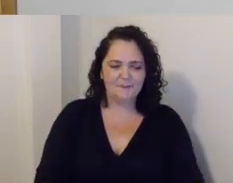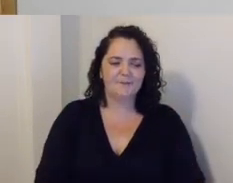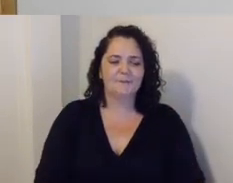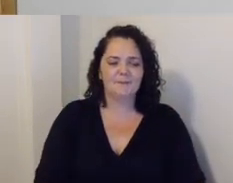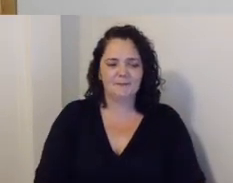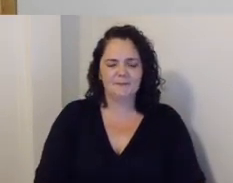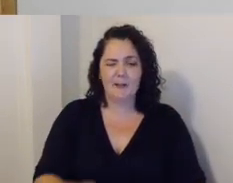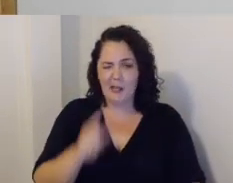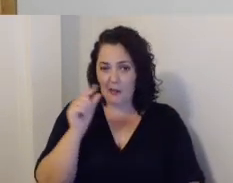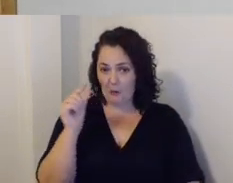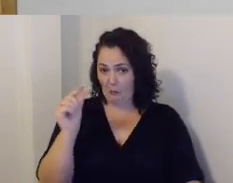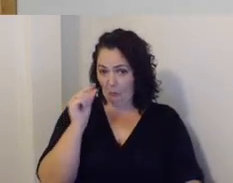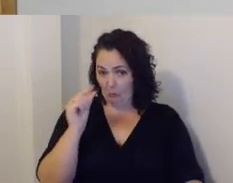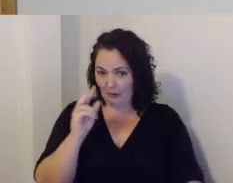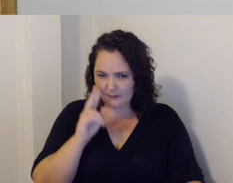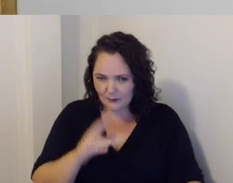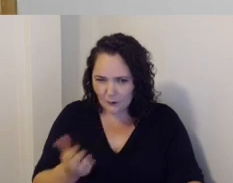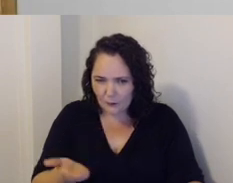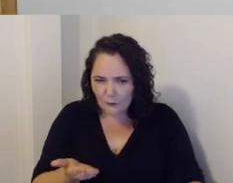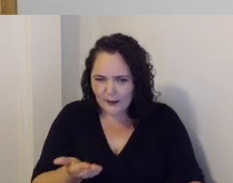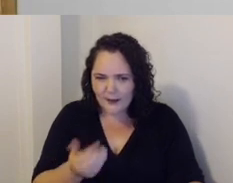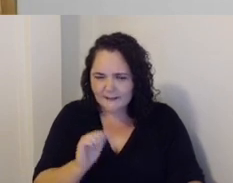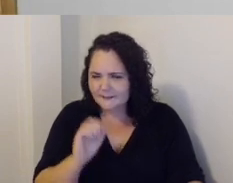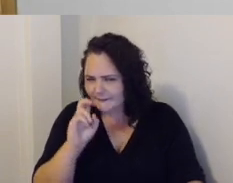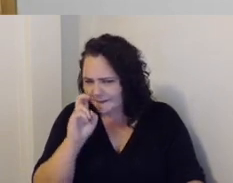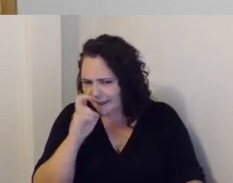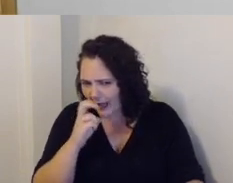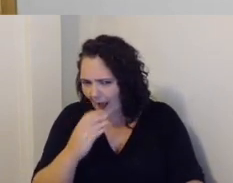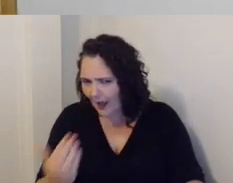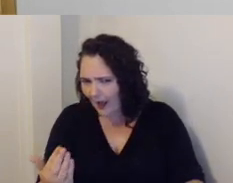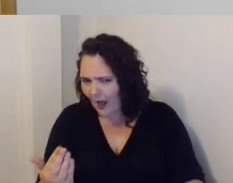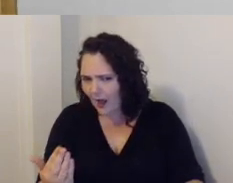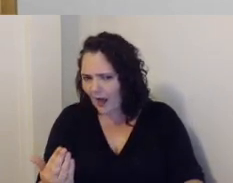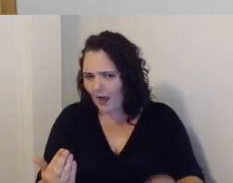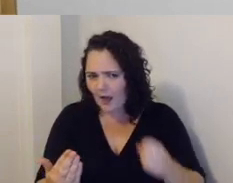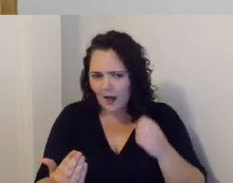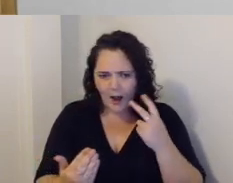eyes and see the value and see where there's darker value and then rub it back and again